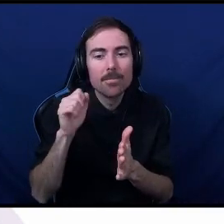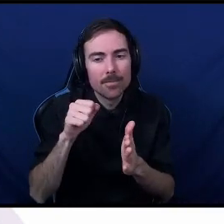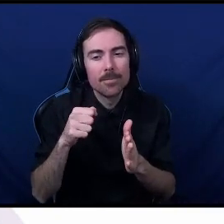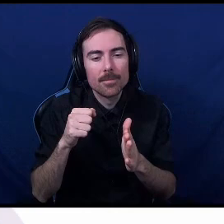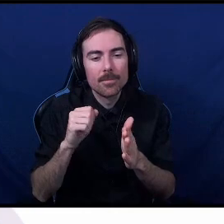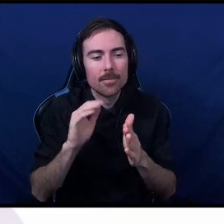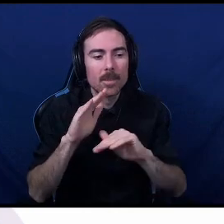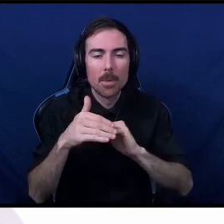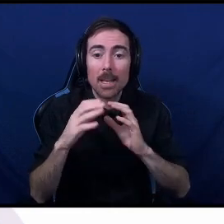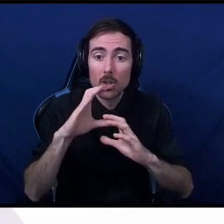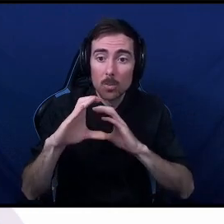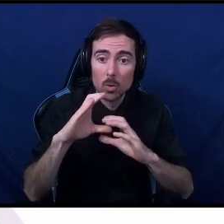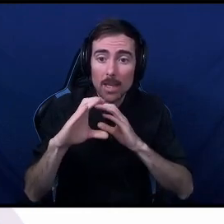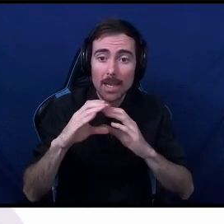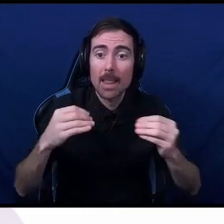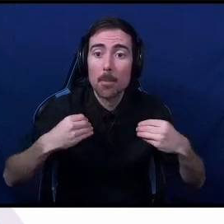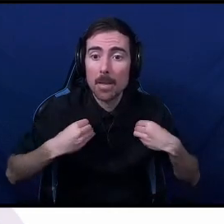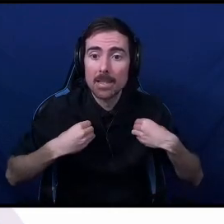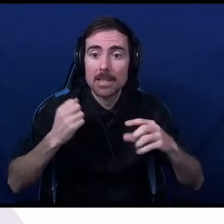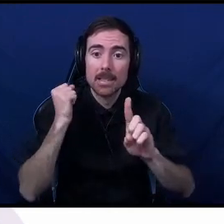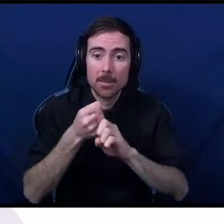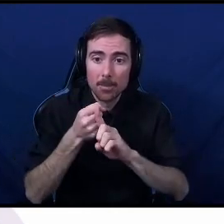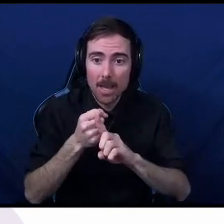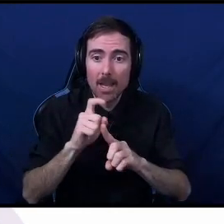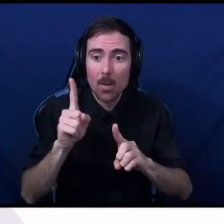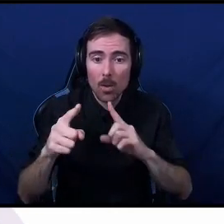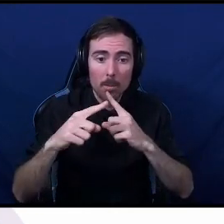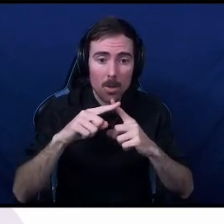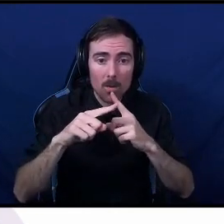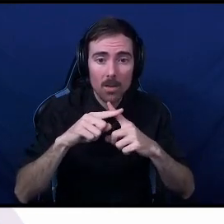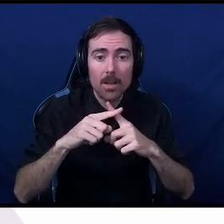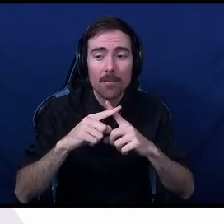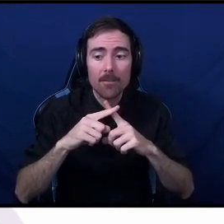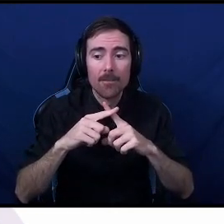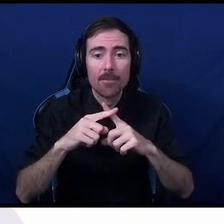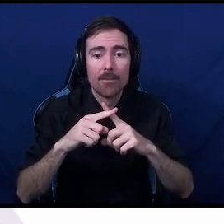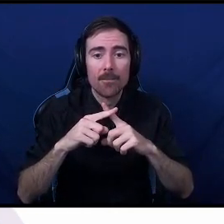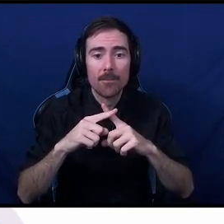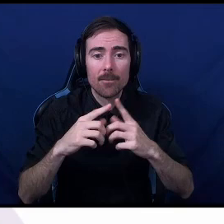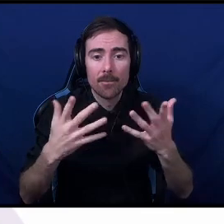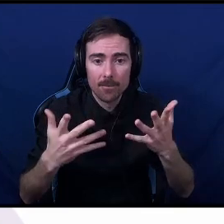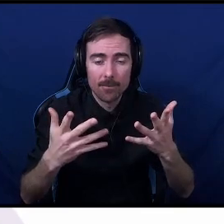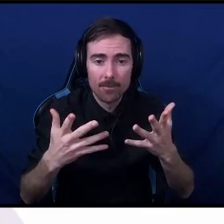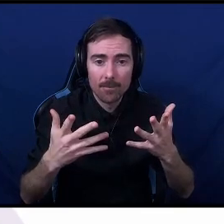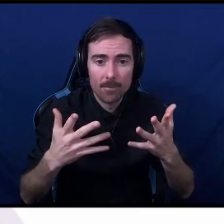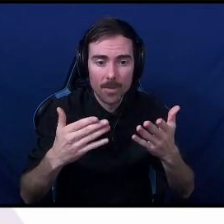impact, like the positive impact to businesses, I think that's what a lot of us through our day to day in work are trying to do